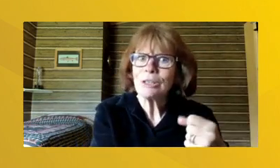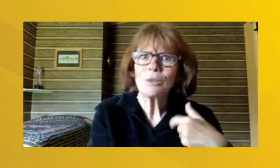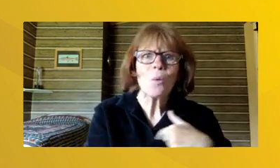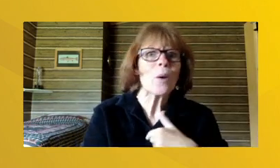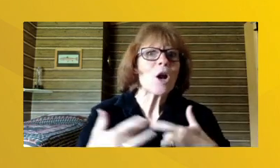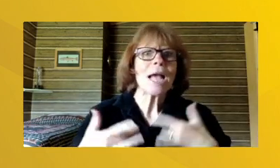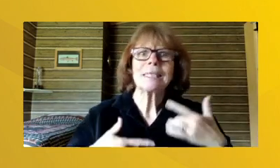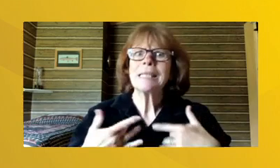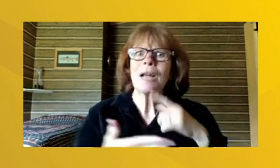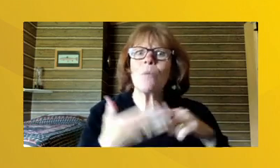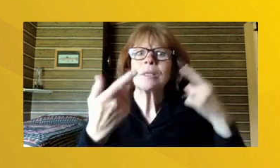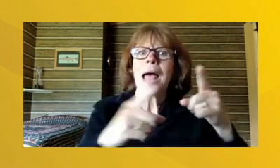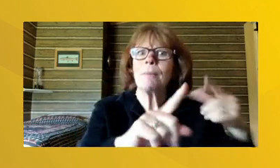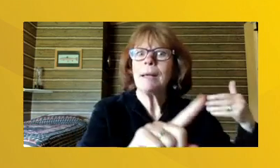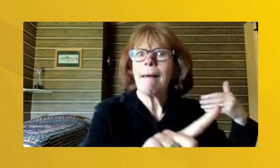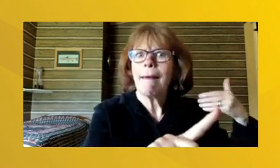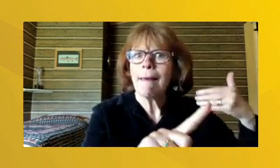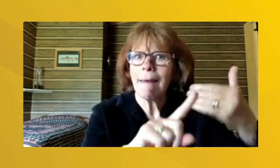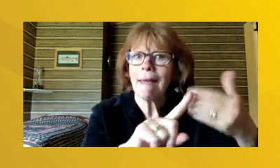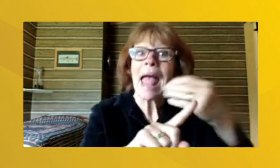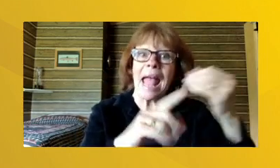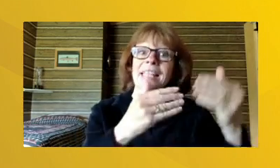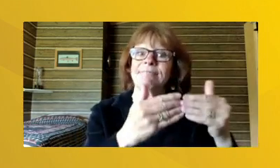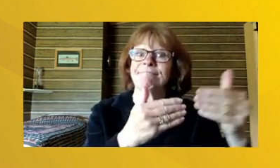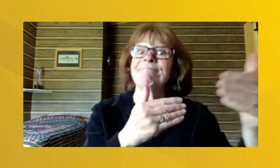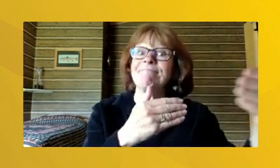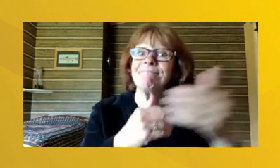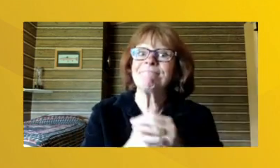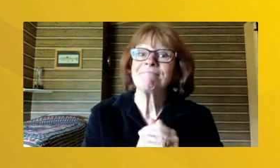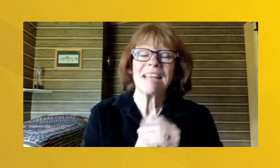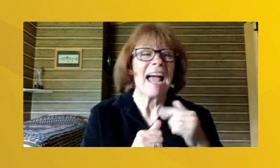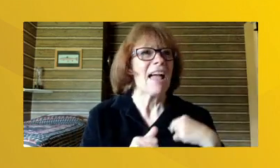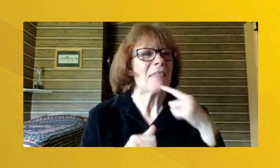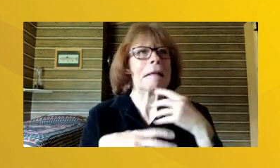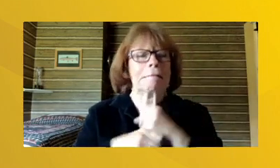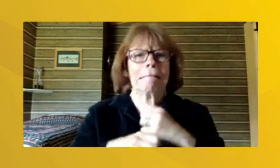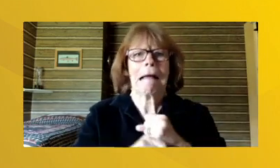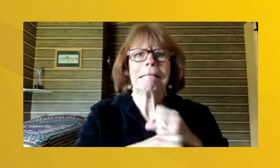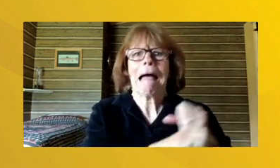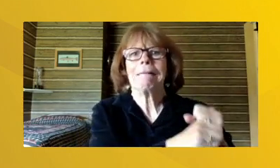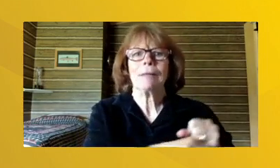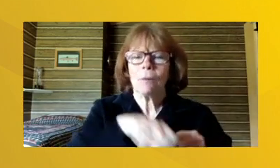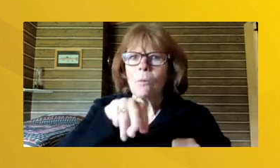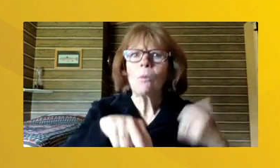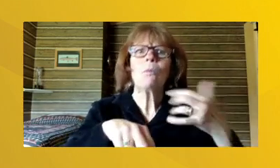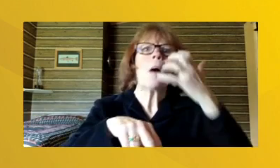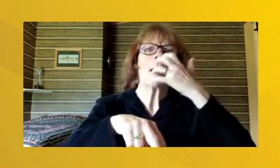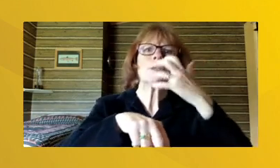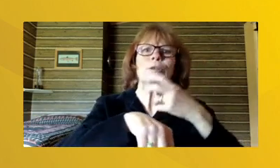I think that gives you kind of the quickest overview I've ever done of the amazing work that we do together.